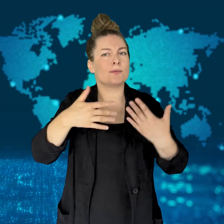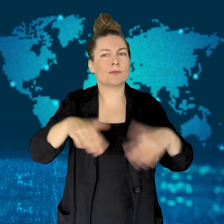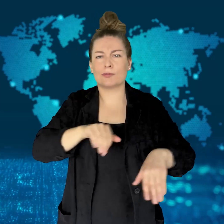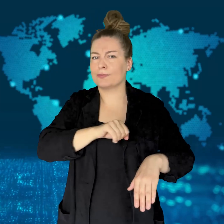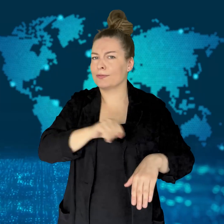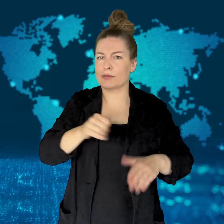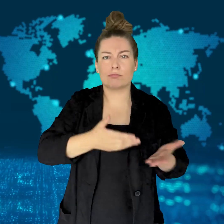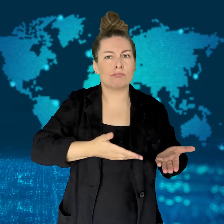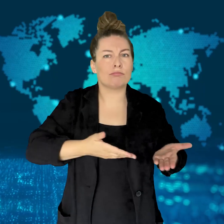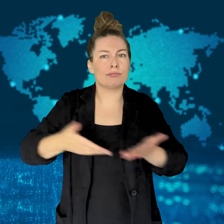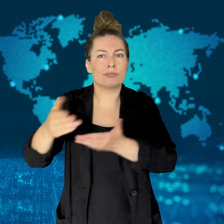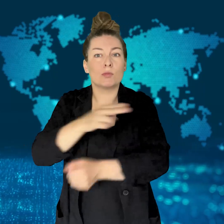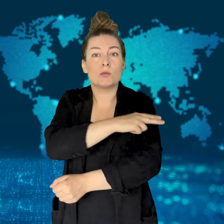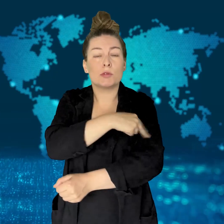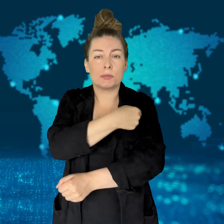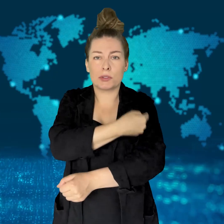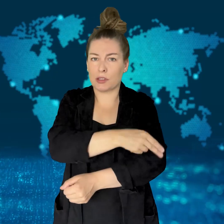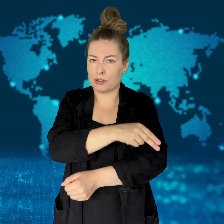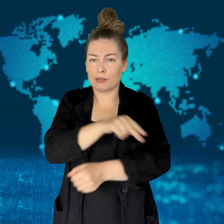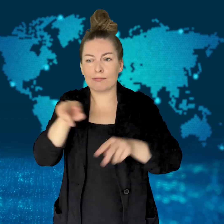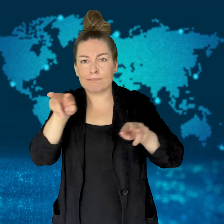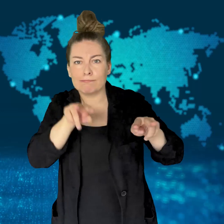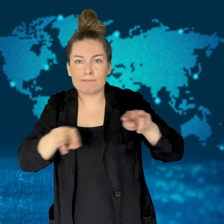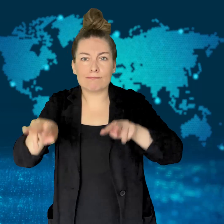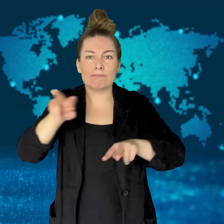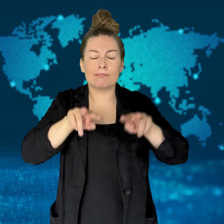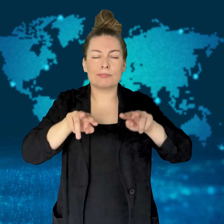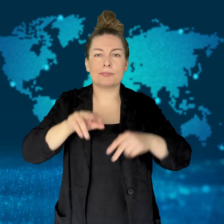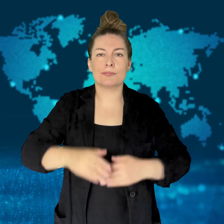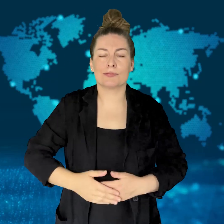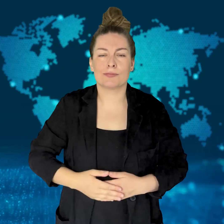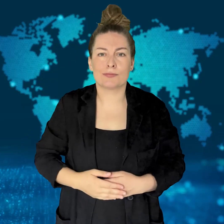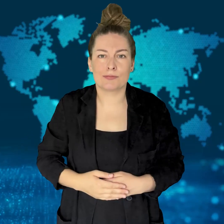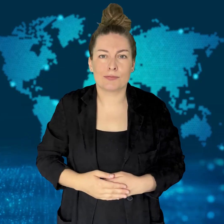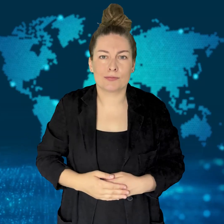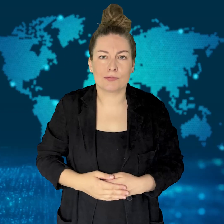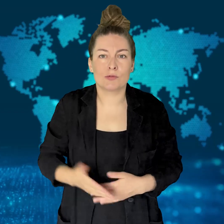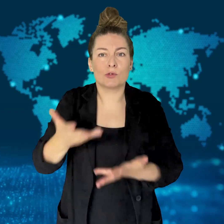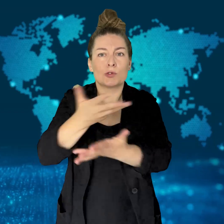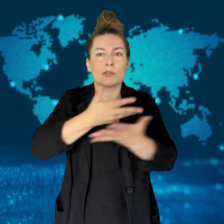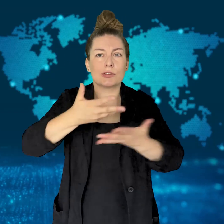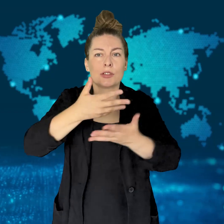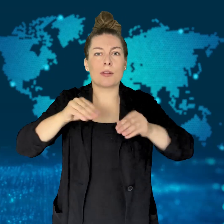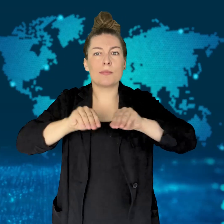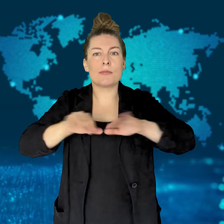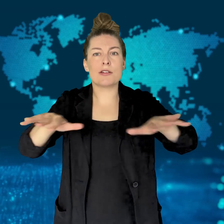help following a traffic collision.